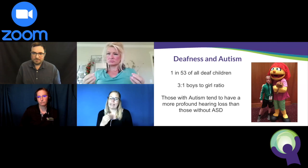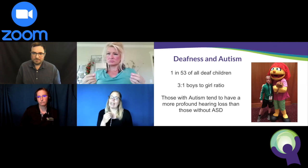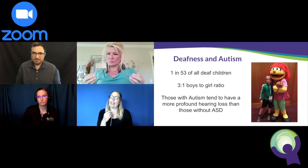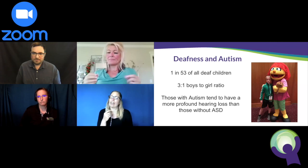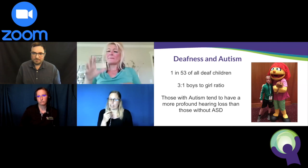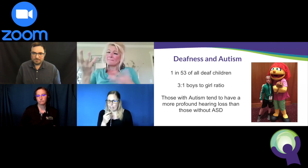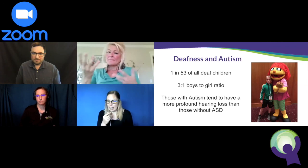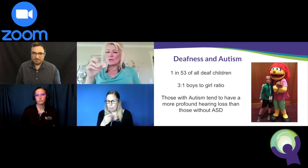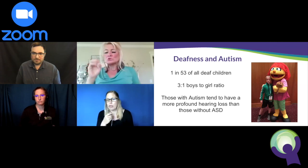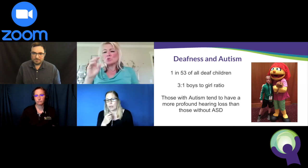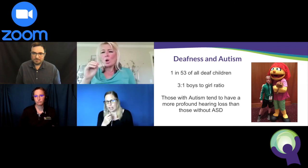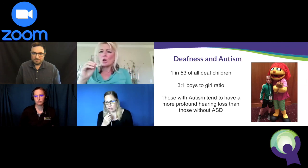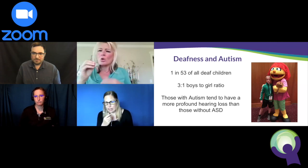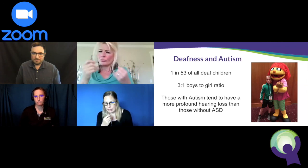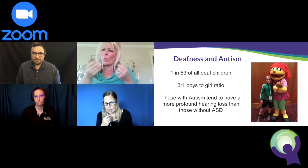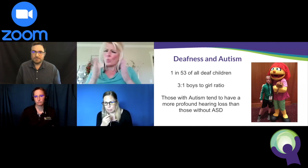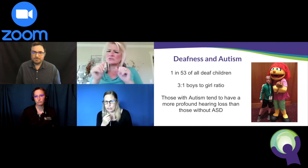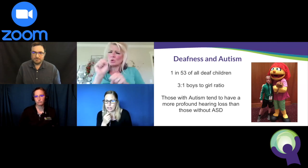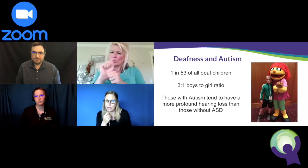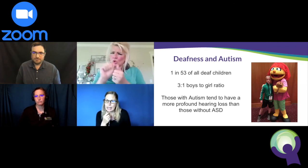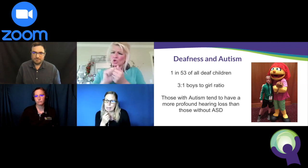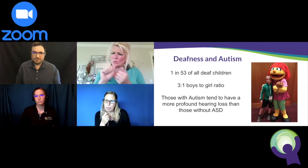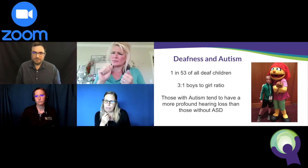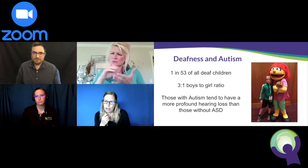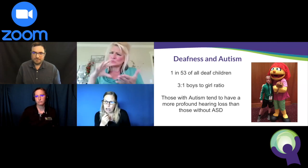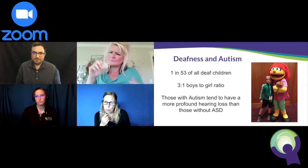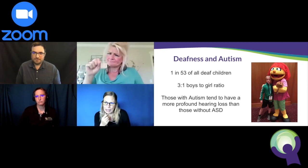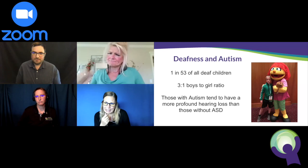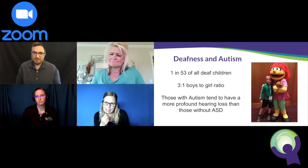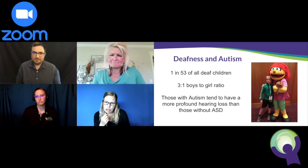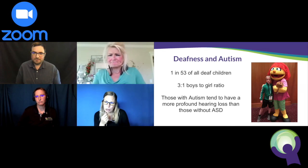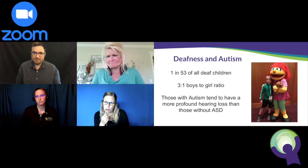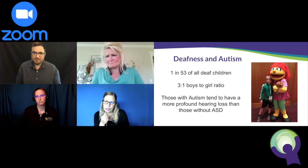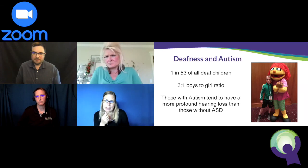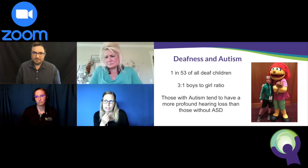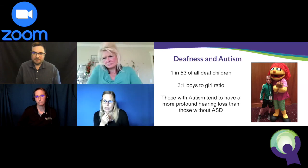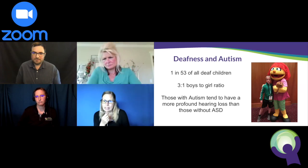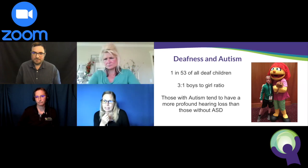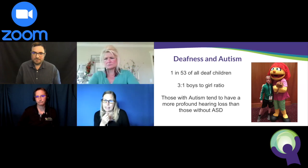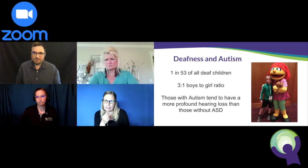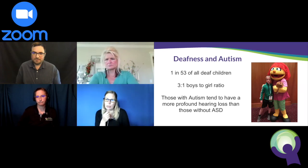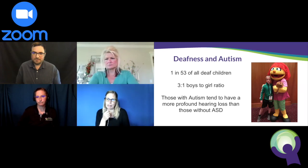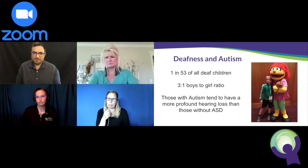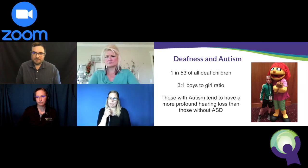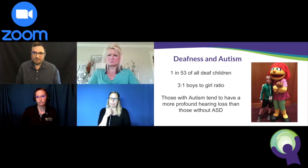Then later on, doing it underneath the table. So there are ways to work with the students as well.